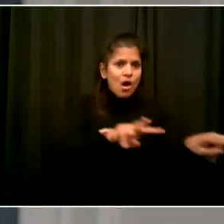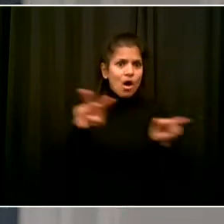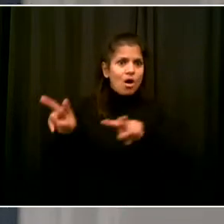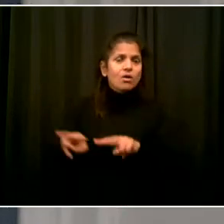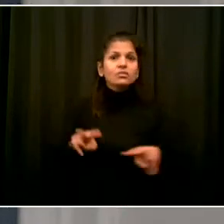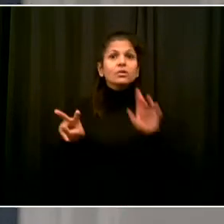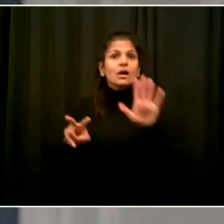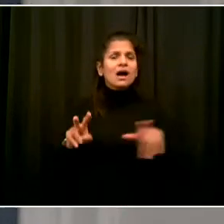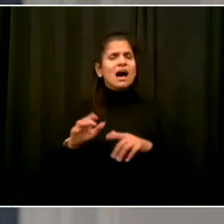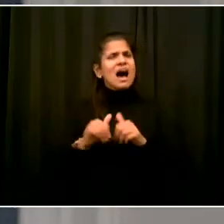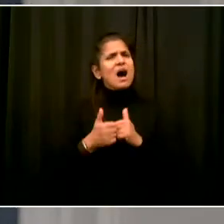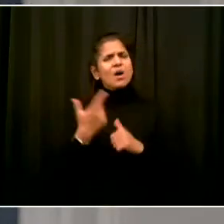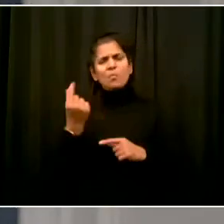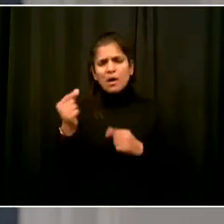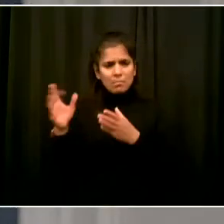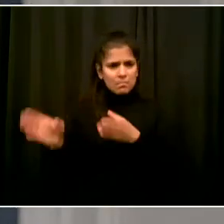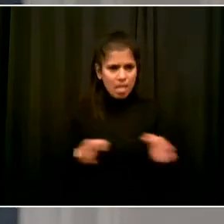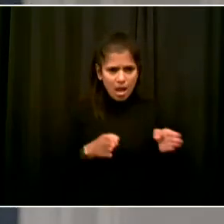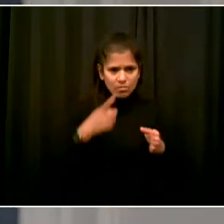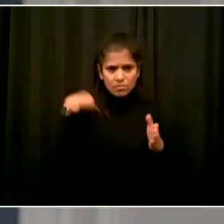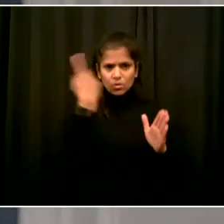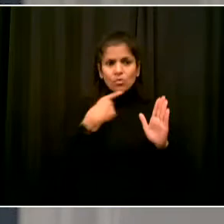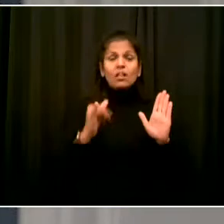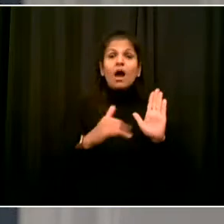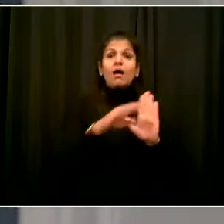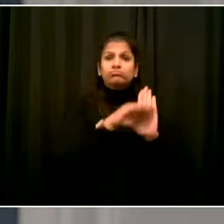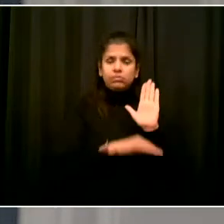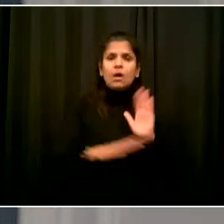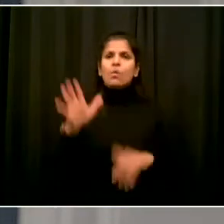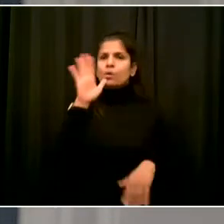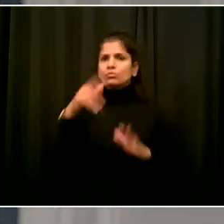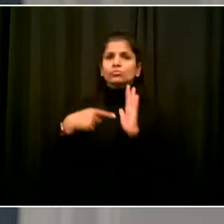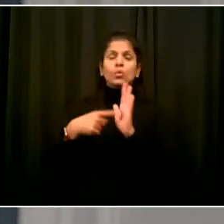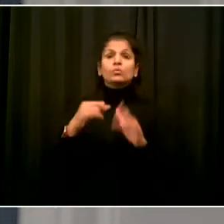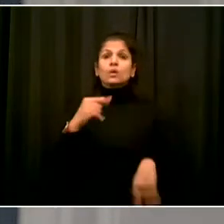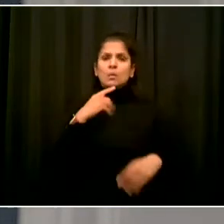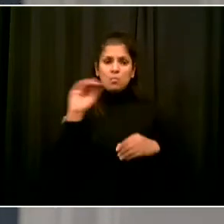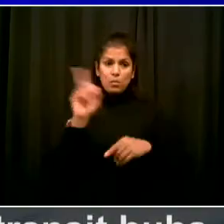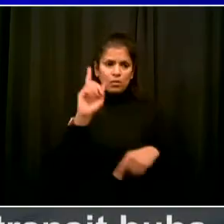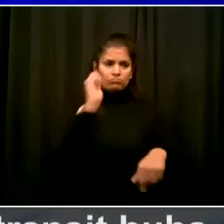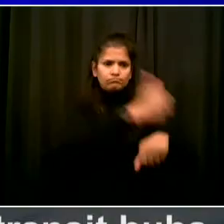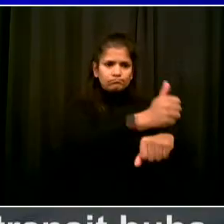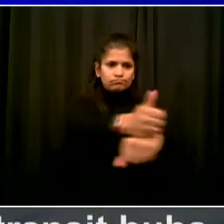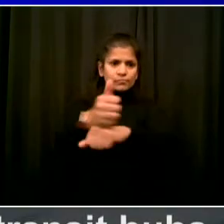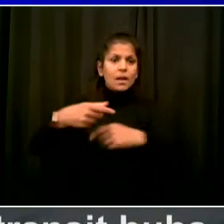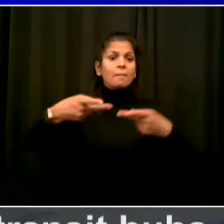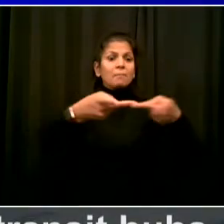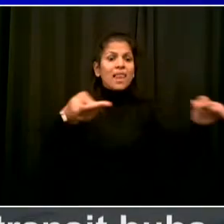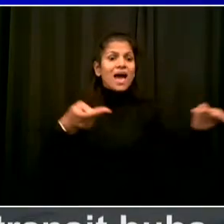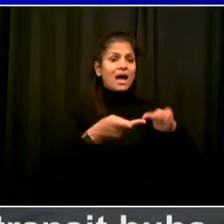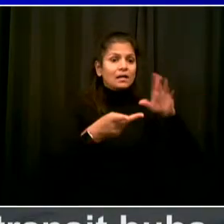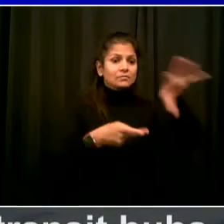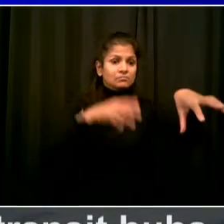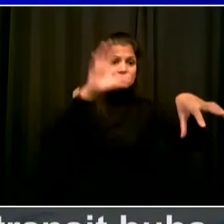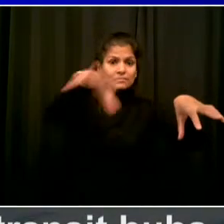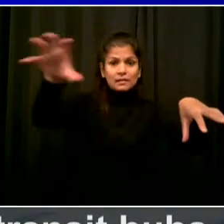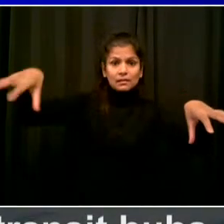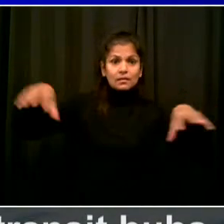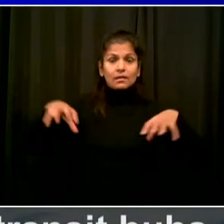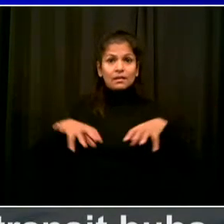COMPLIANCE WITH THERA TRA TVEL QUARANTINE AND THE STANDING EMERGEECYN ORDERS. SHERIFF TEAMS WILL BE OUTUT IN FORCE AS THE OHLIDAYS